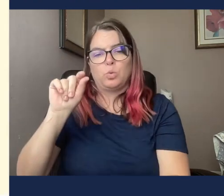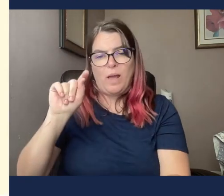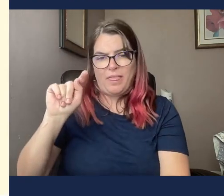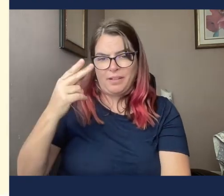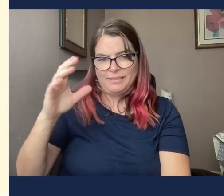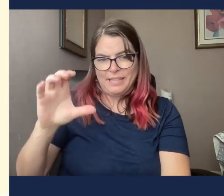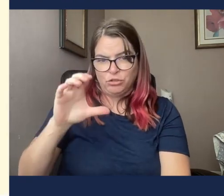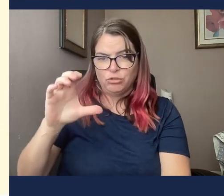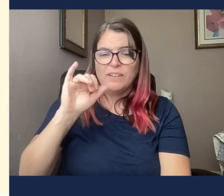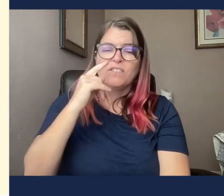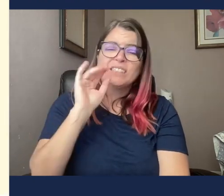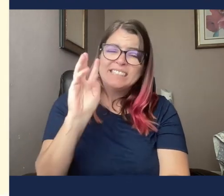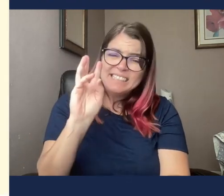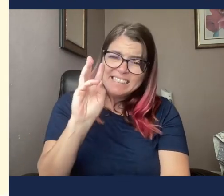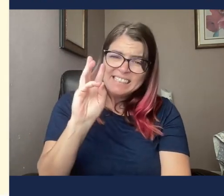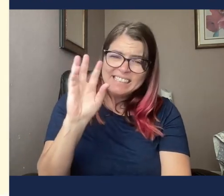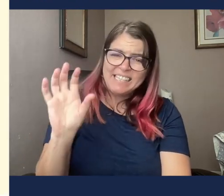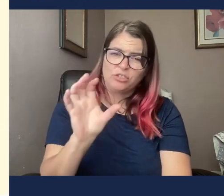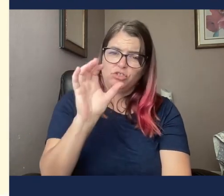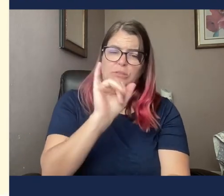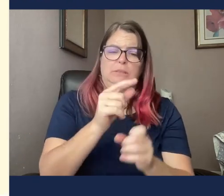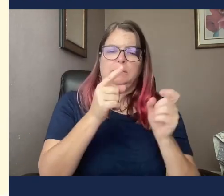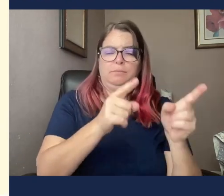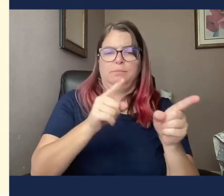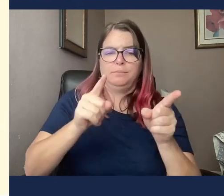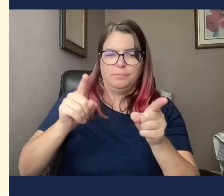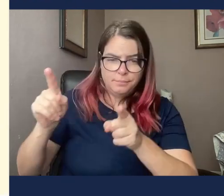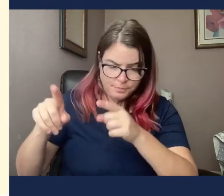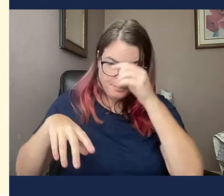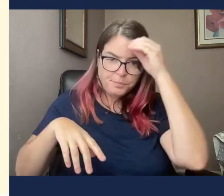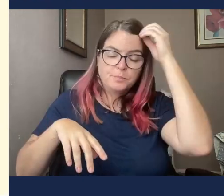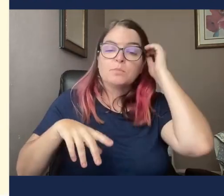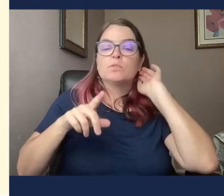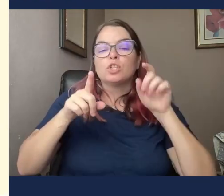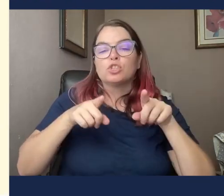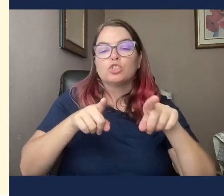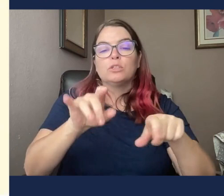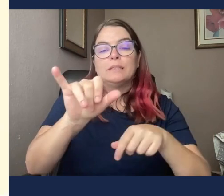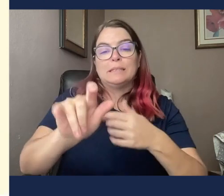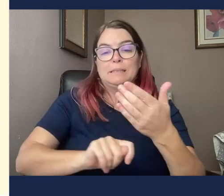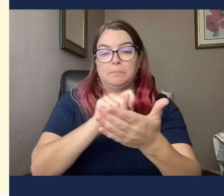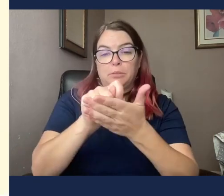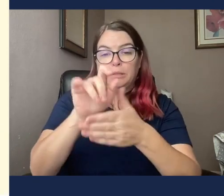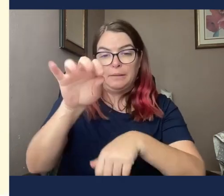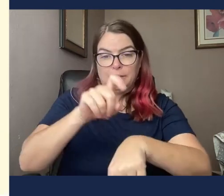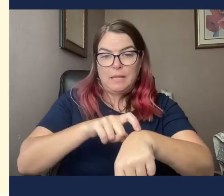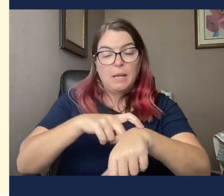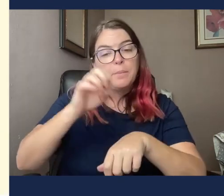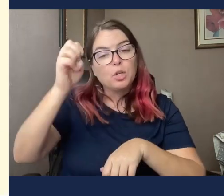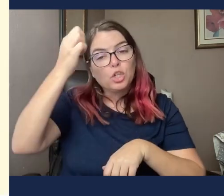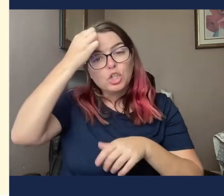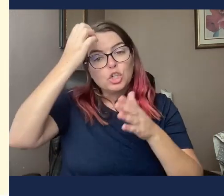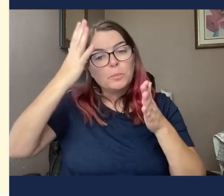insurrection. Those Muslims are perceived by nature of their ritual practice or appearance as a security threat. From that